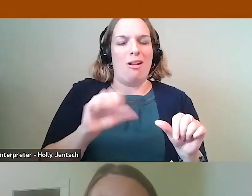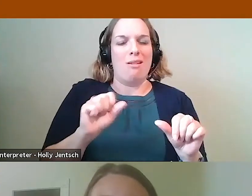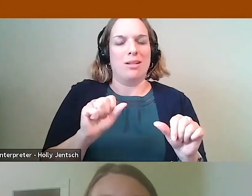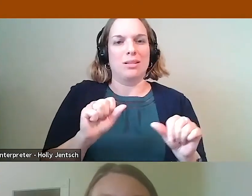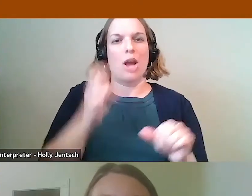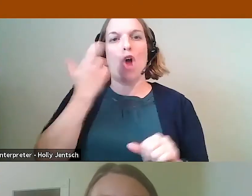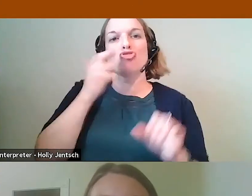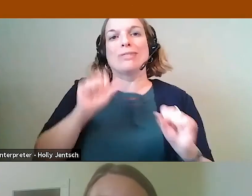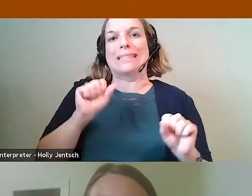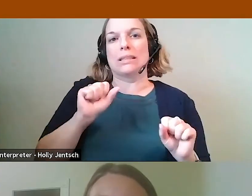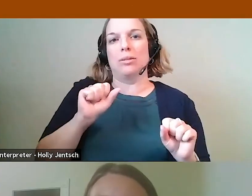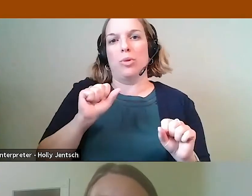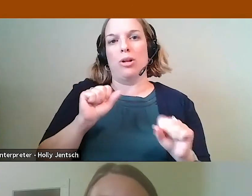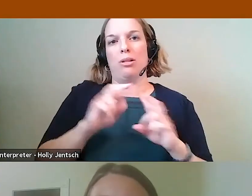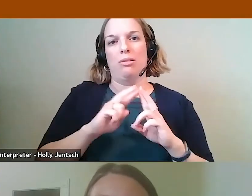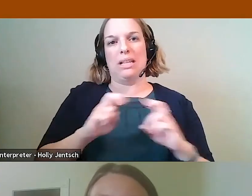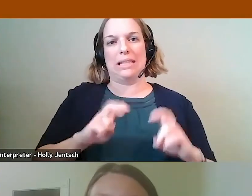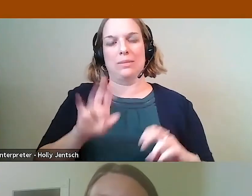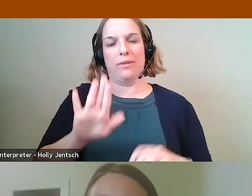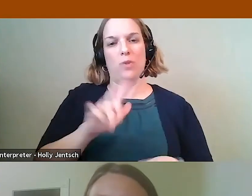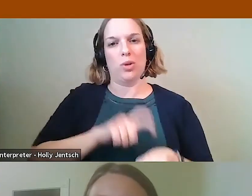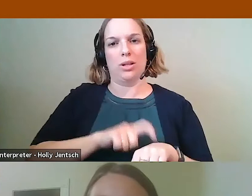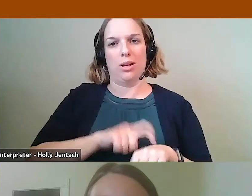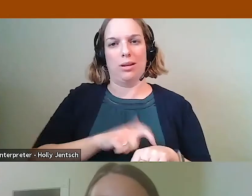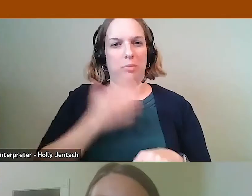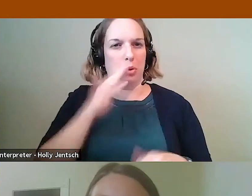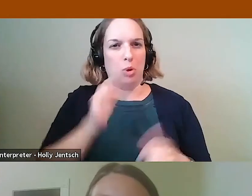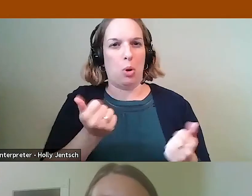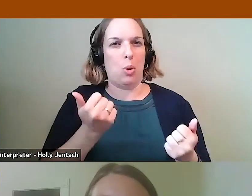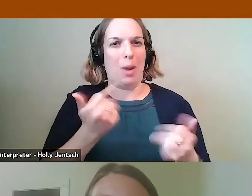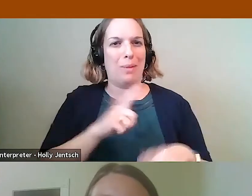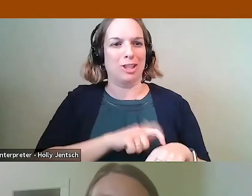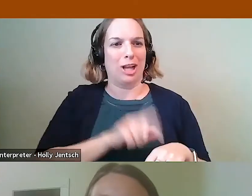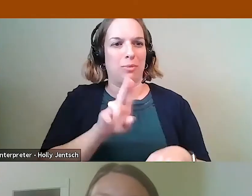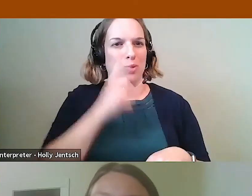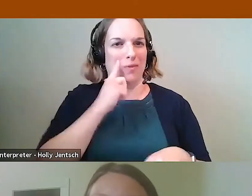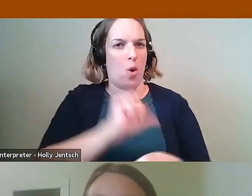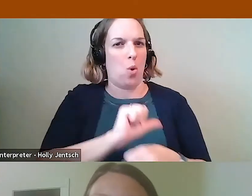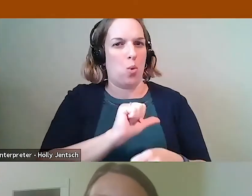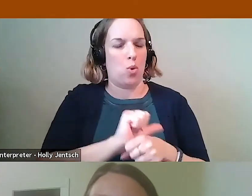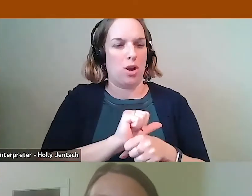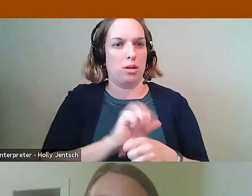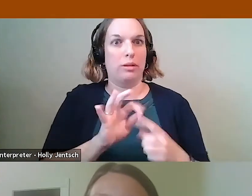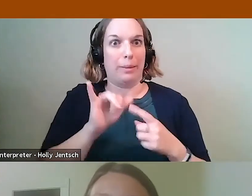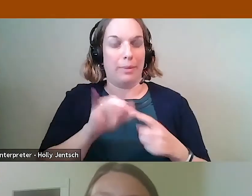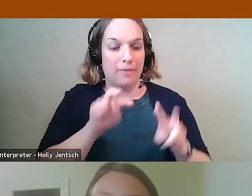Not everyone knows exactly how much somebody works on something unless they were with them, watching them 24/7.